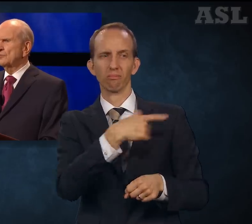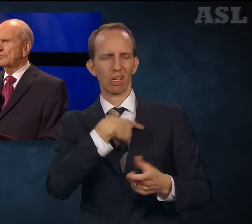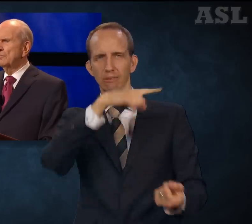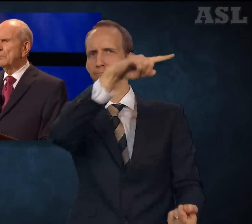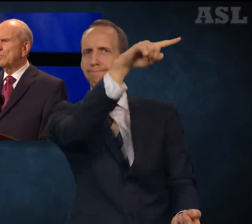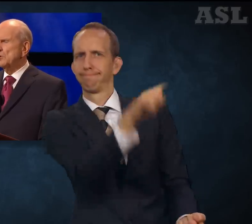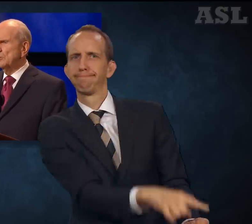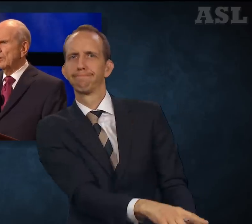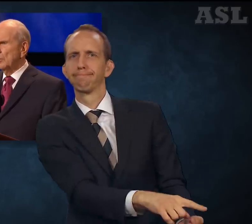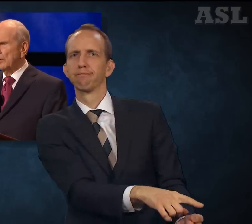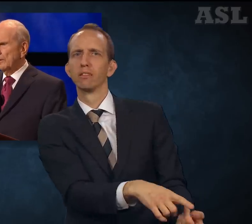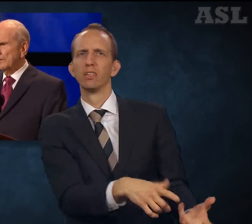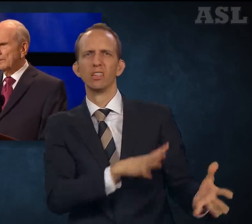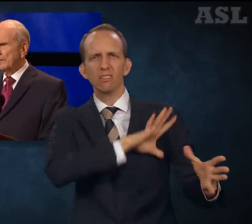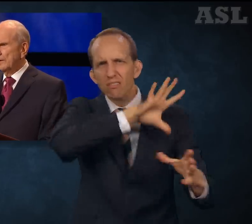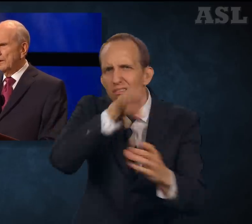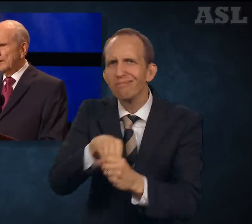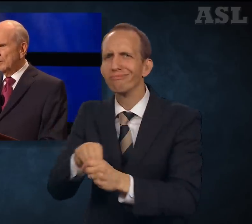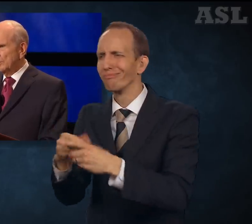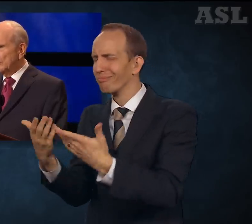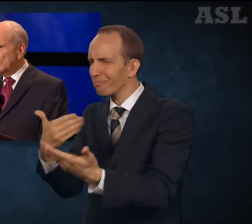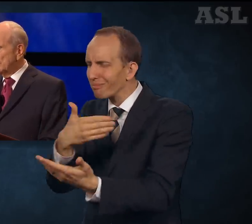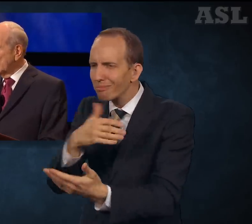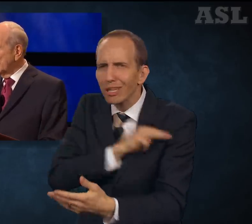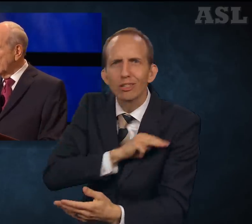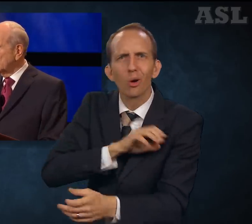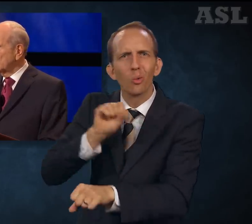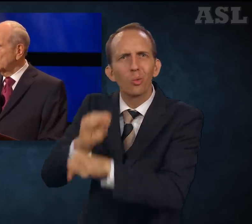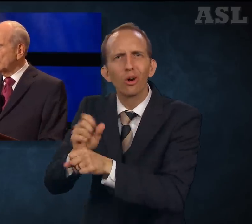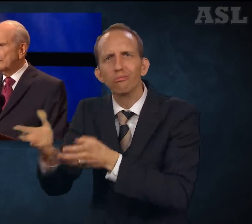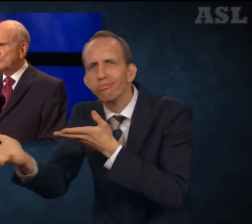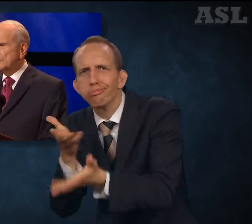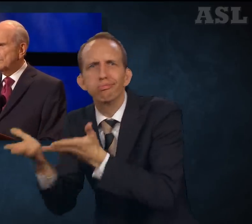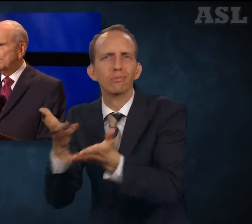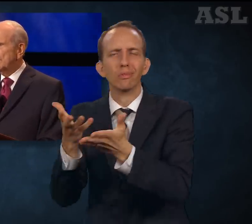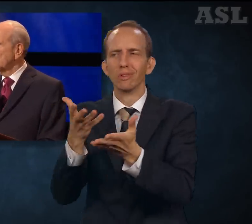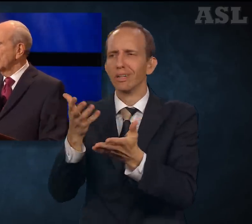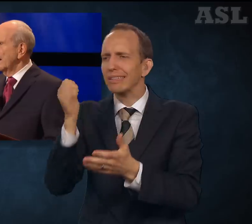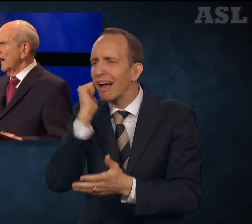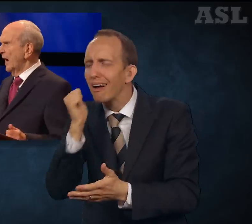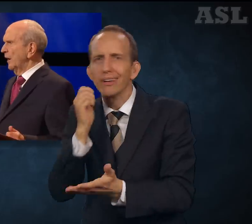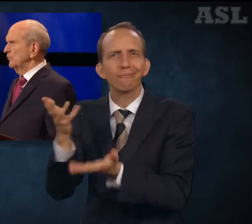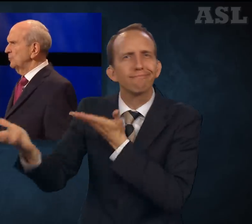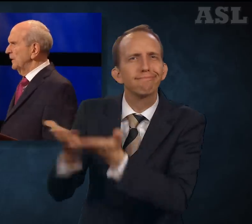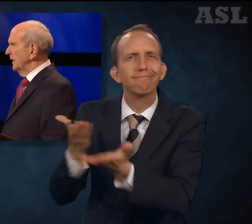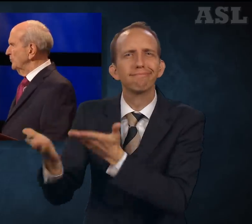IN DOING SIMPLE ACTS OF MEMBER MISSIONARY WORK,